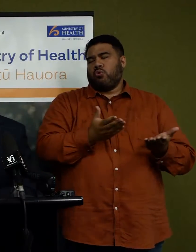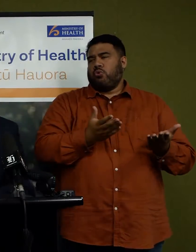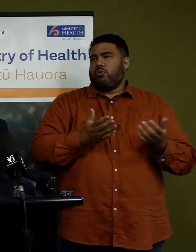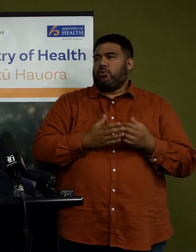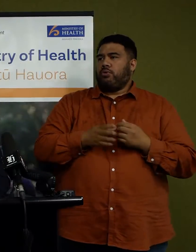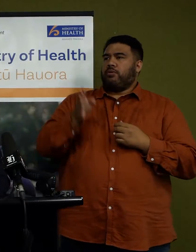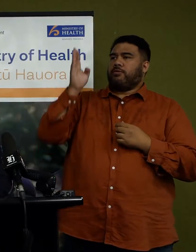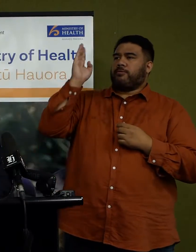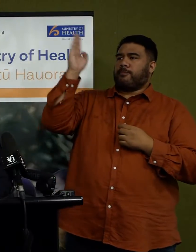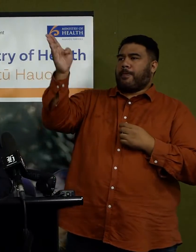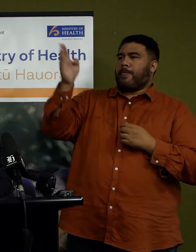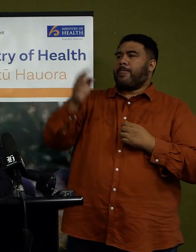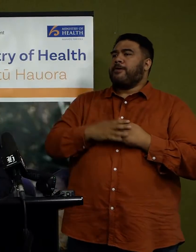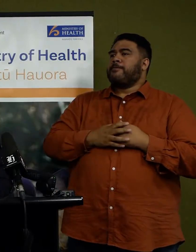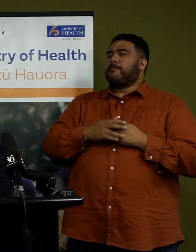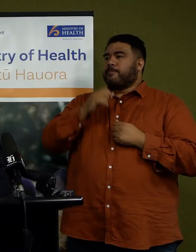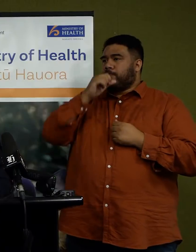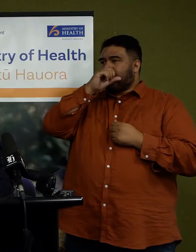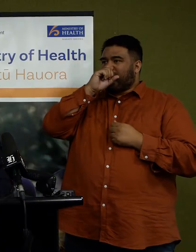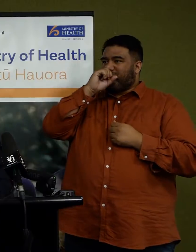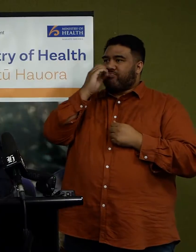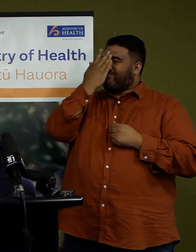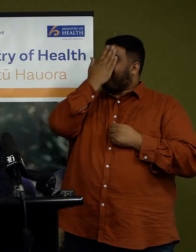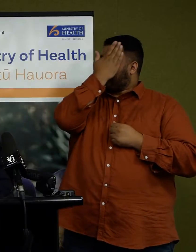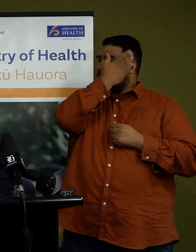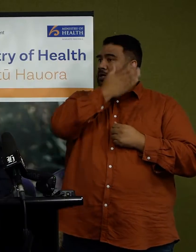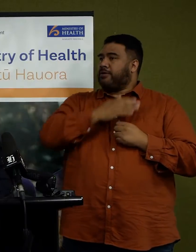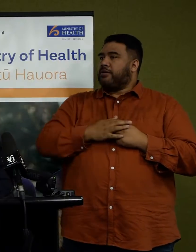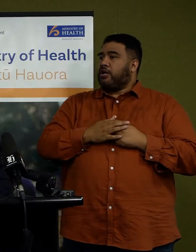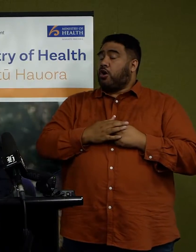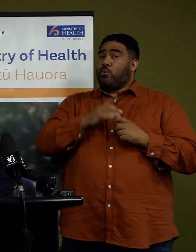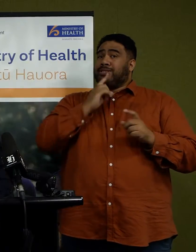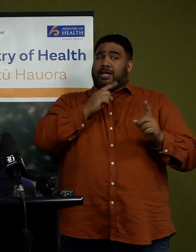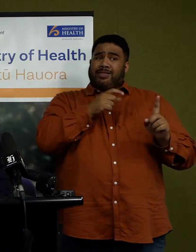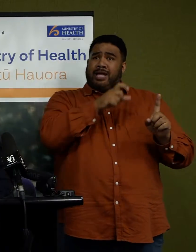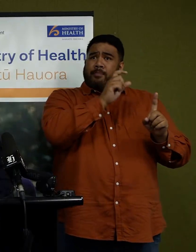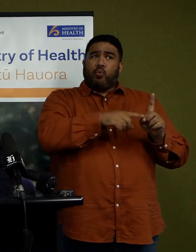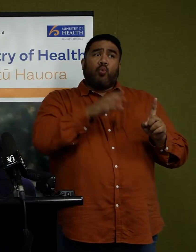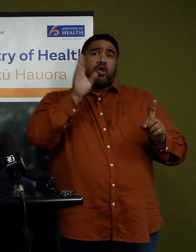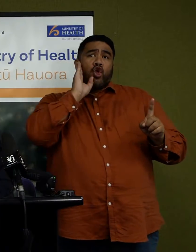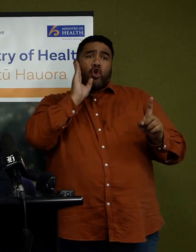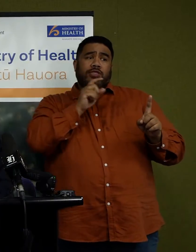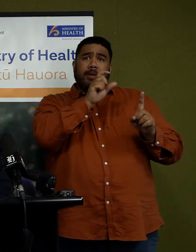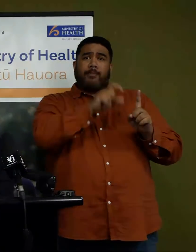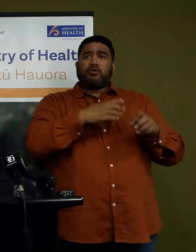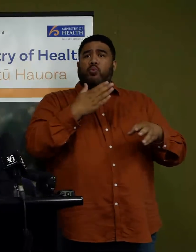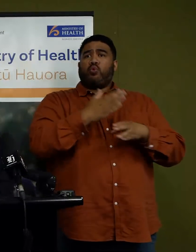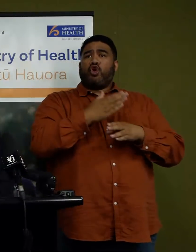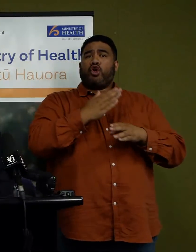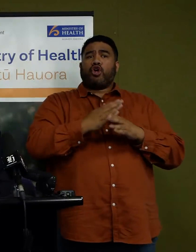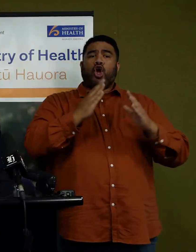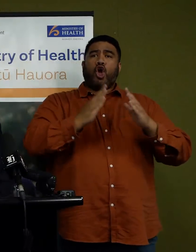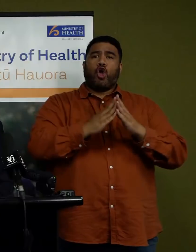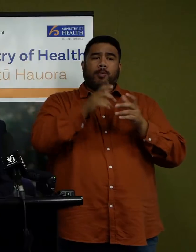We potentially might be contact with children's ??